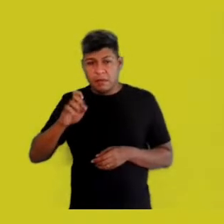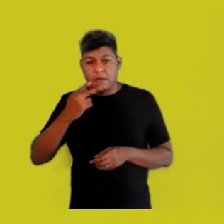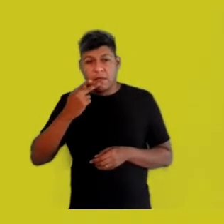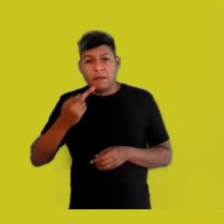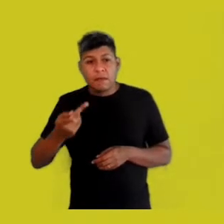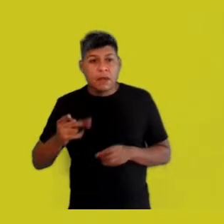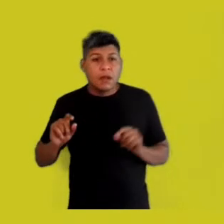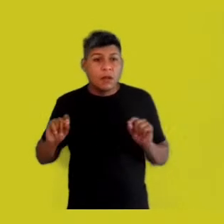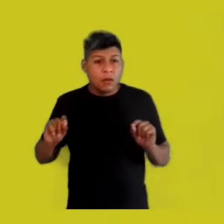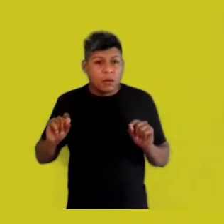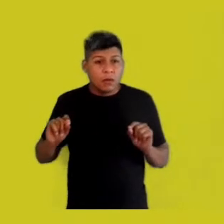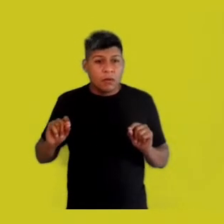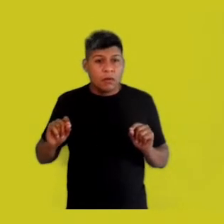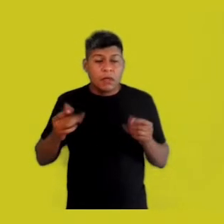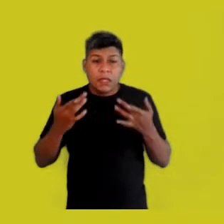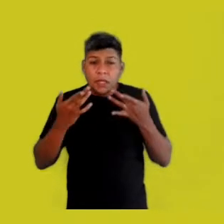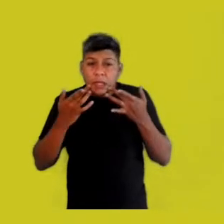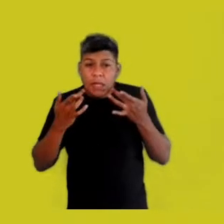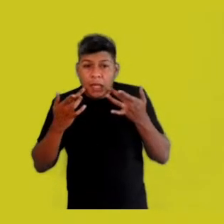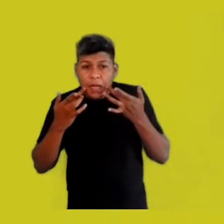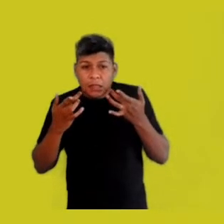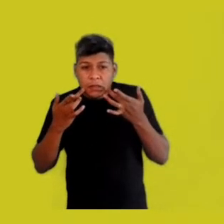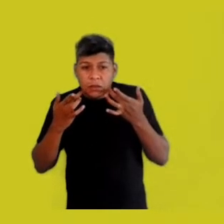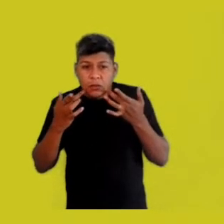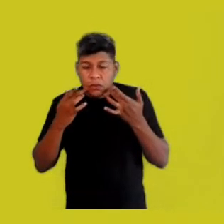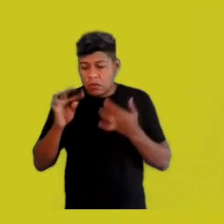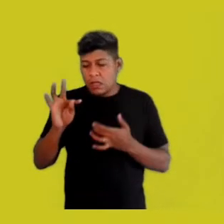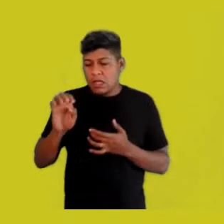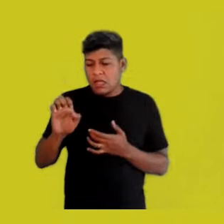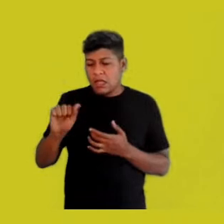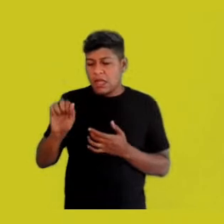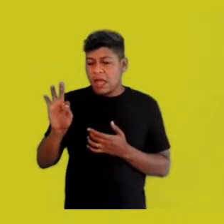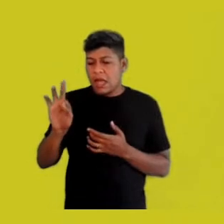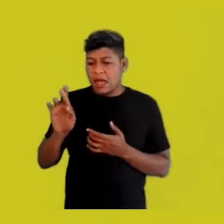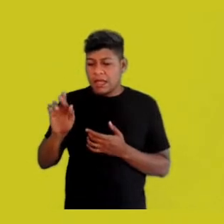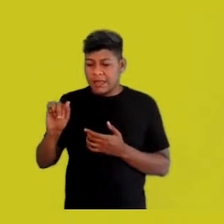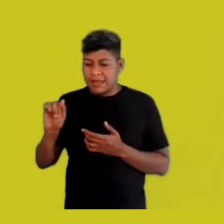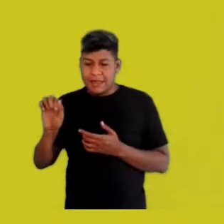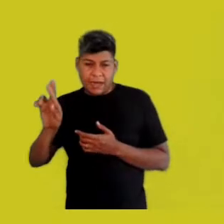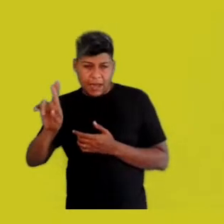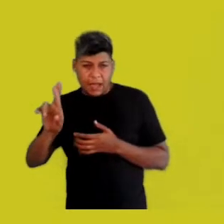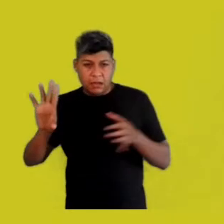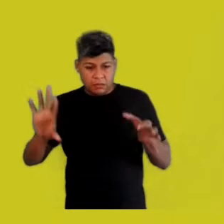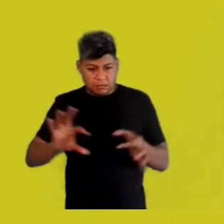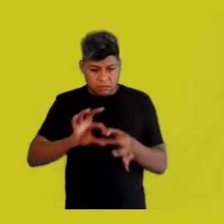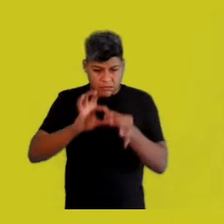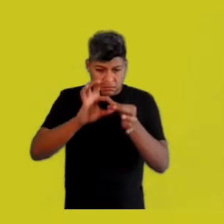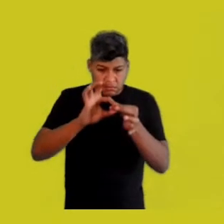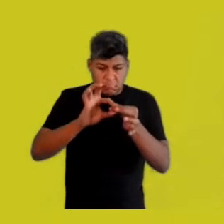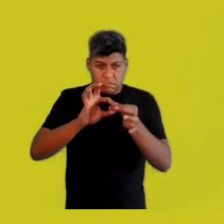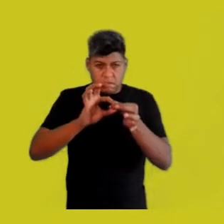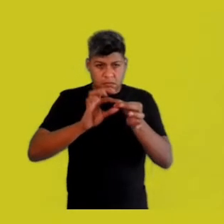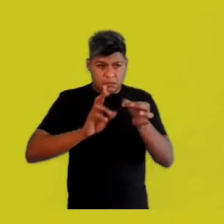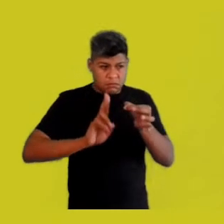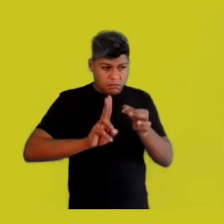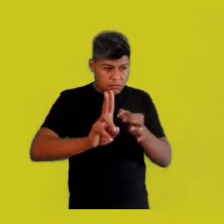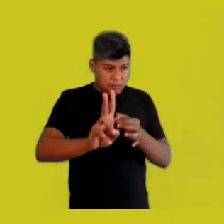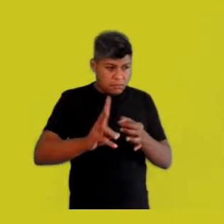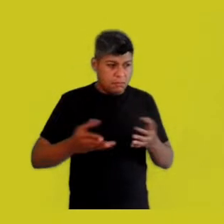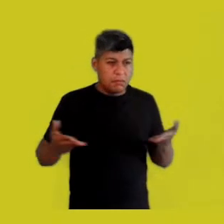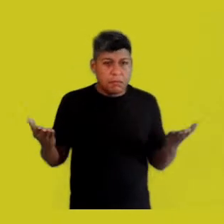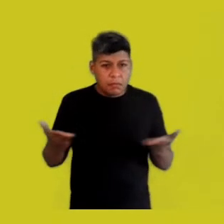“Is to theater to link now to now through a kaleidoscope of languages